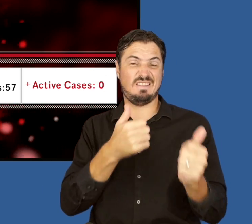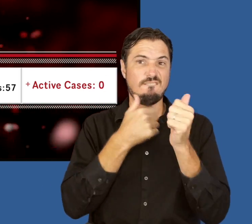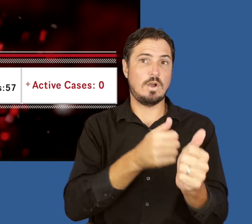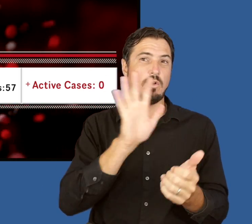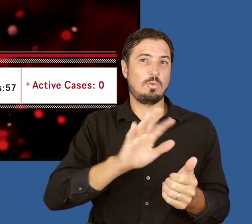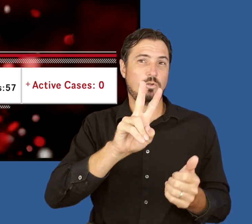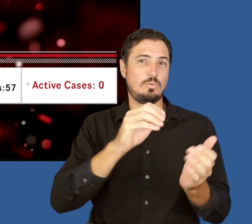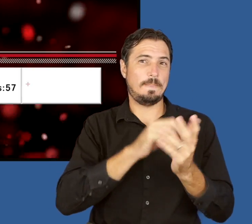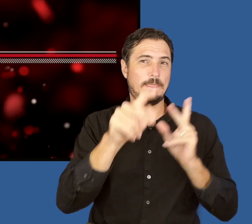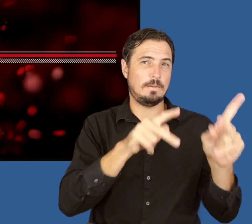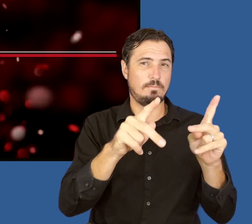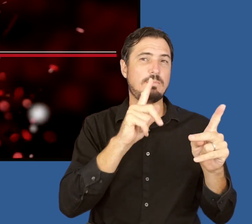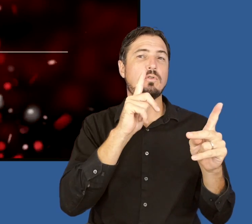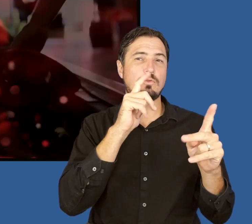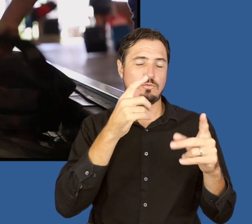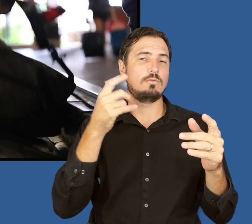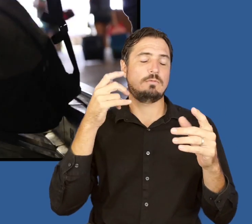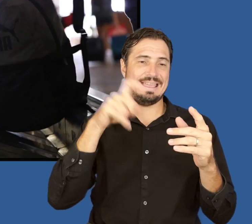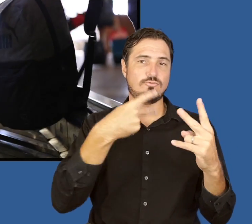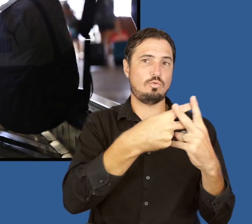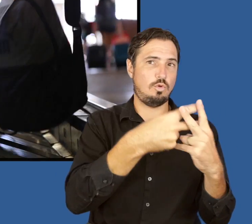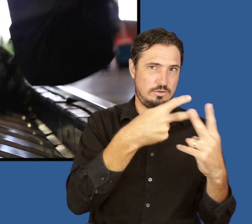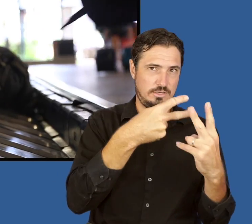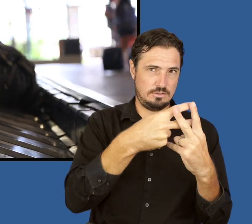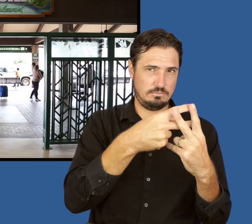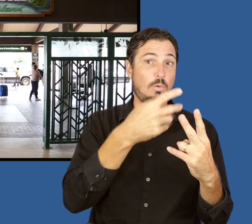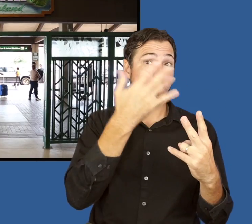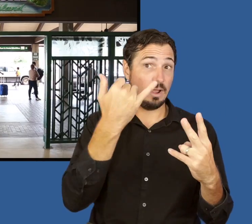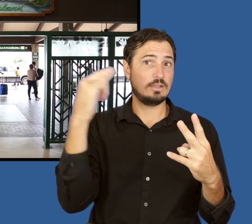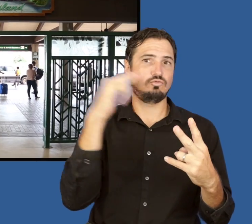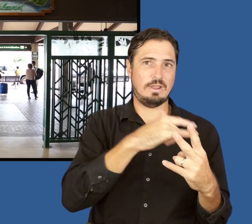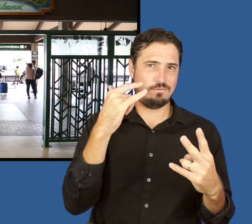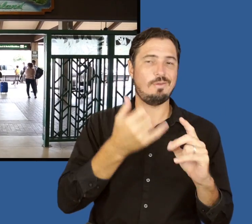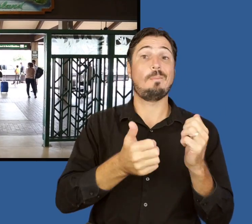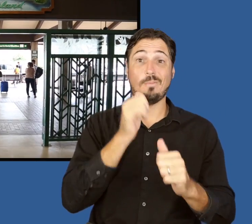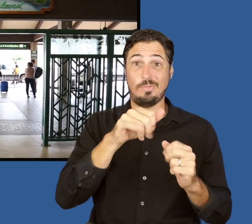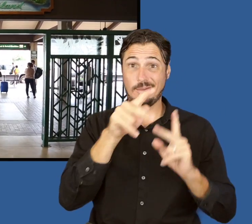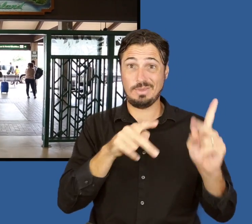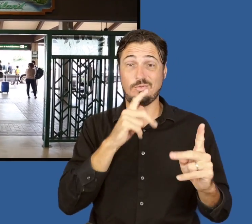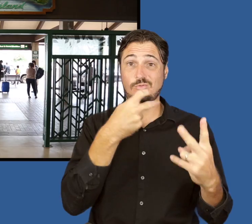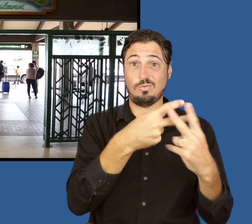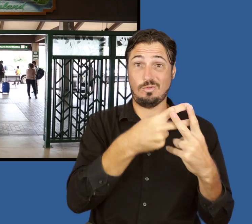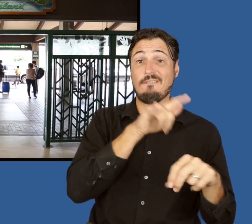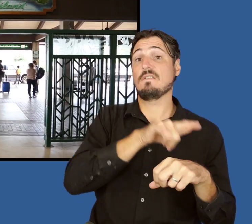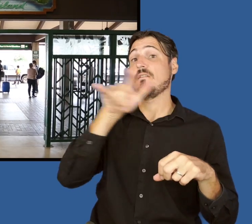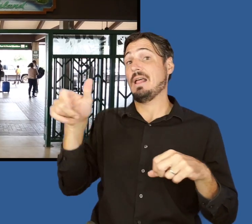who are in travel-related quarantine. A majority of those are Kaua`i residents who have traveled off-island and returned.